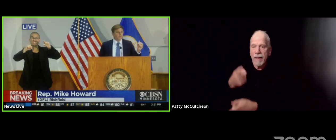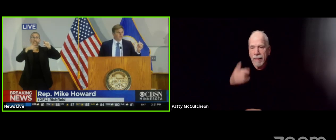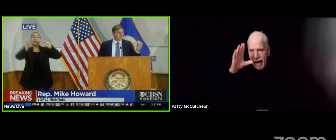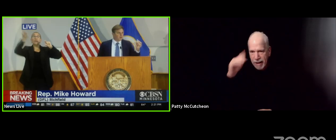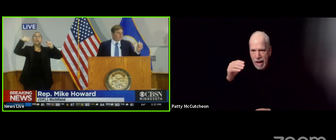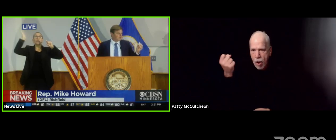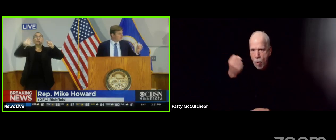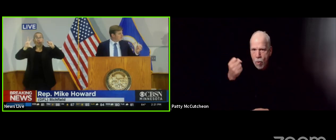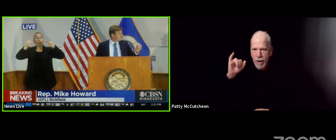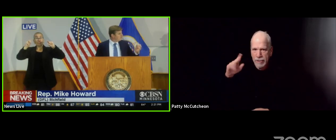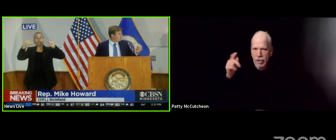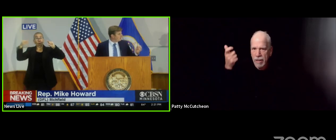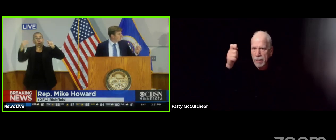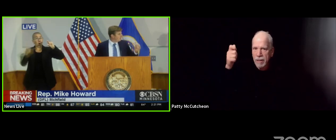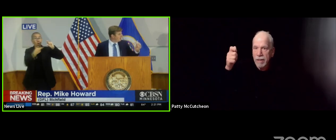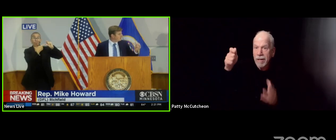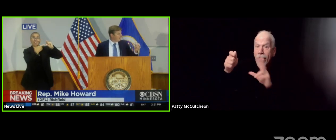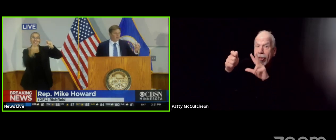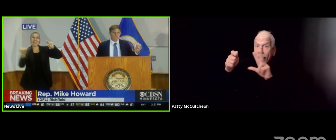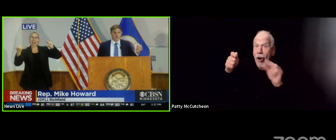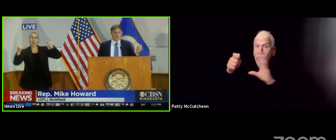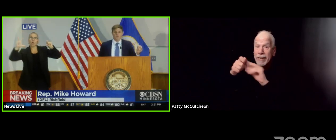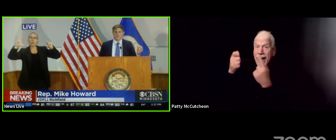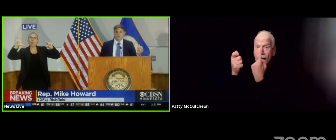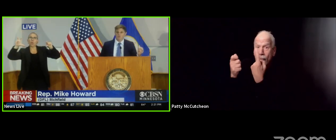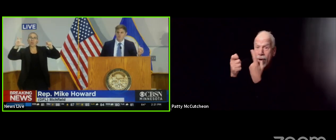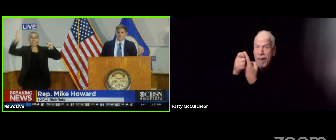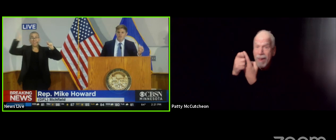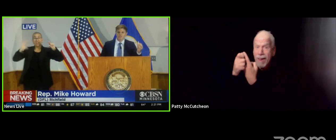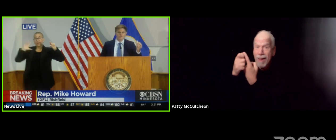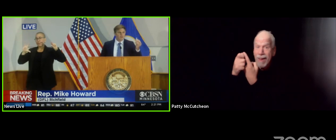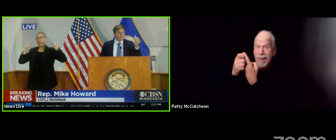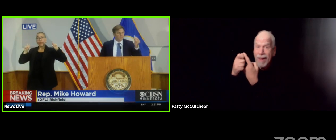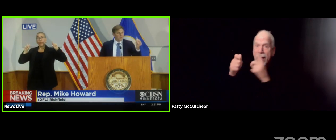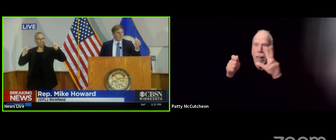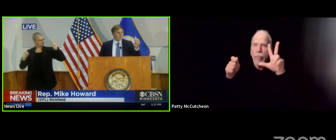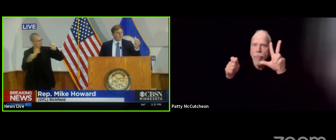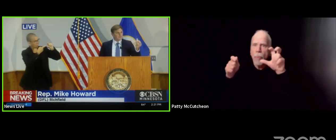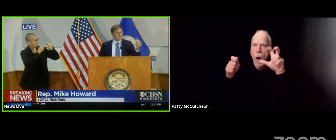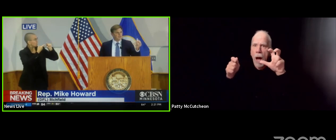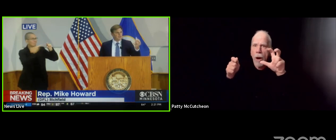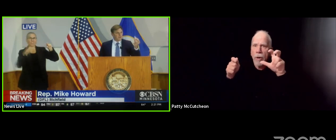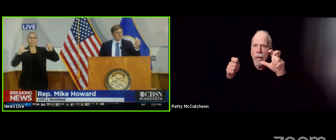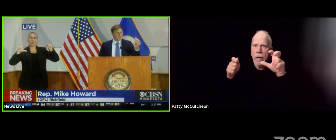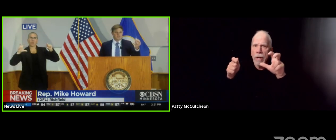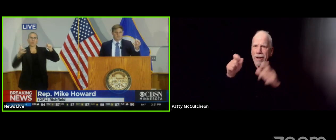IF BIG PHARMA DIDN'T WANT TO FACE ALEC'S LAW, WHAT THEY COULD DO IS MAKE THIS LIFE-NECESSARY